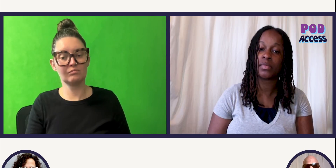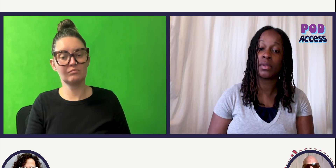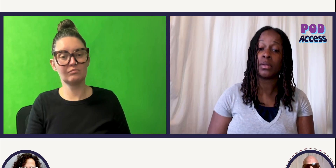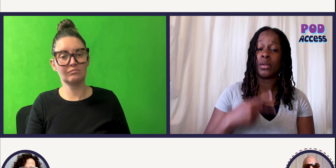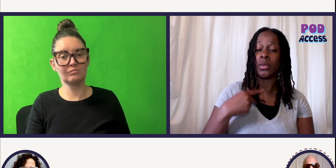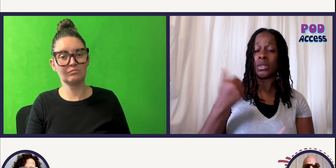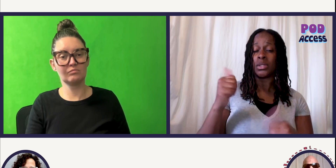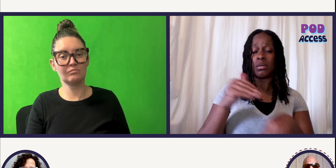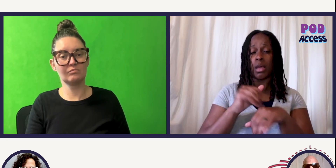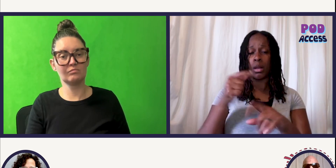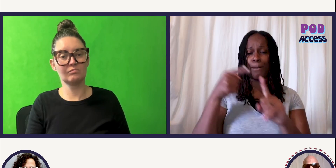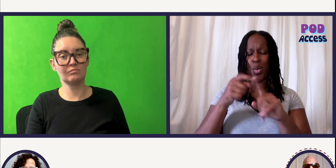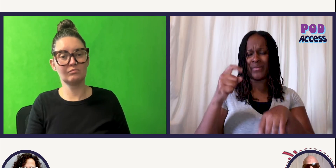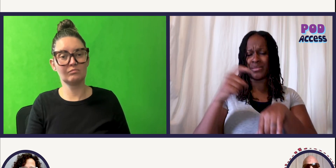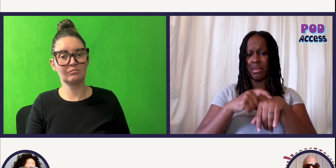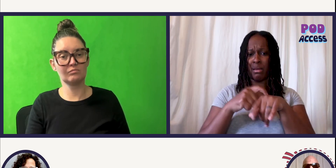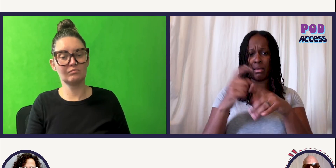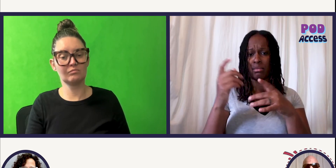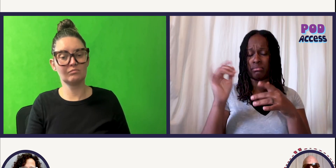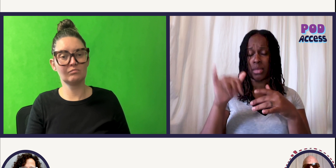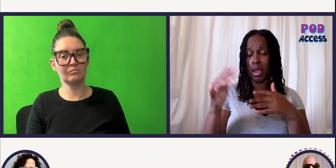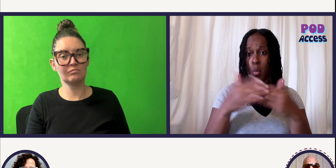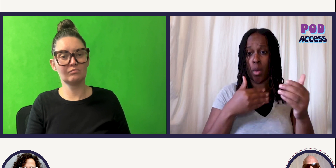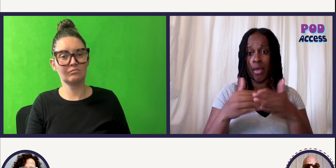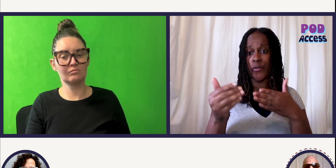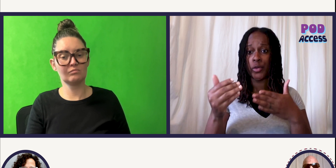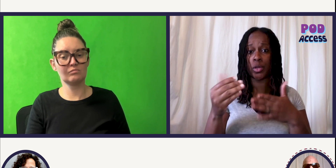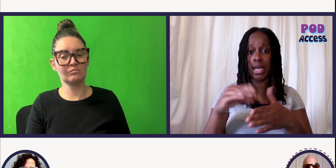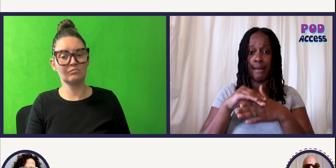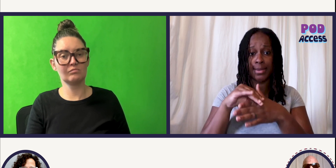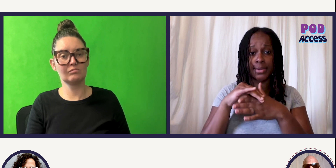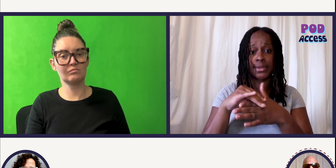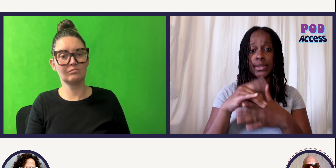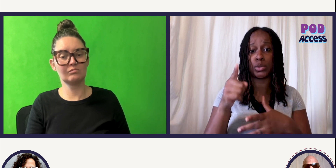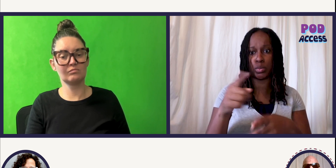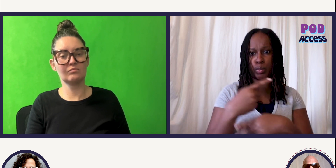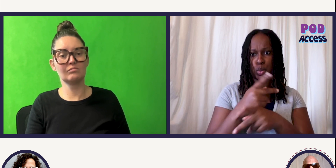We're still at a point in time that whatever content you're producing, it's probably still filling a void.